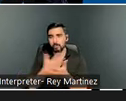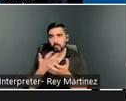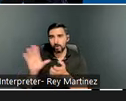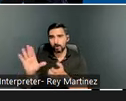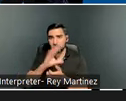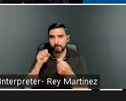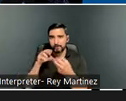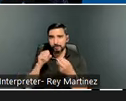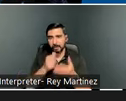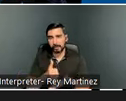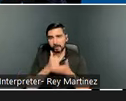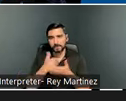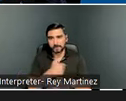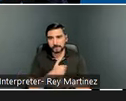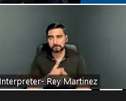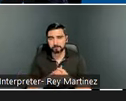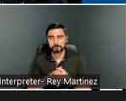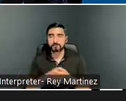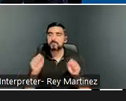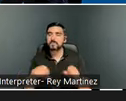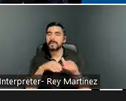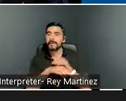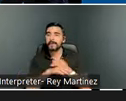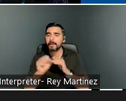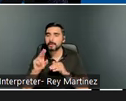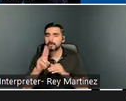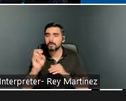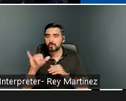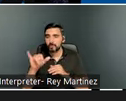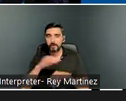You can also access the survey at https://www.surveymonkey.com/r/hsrcjan31.